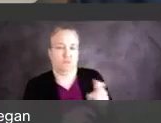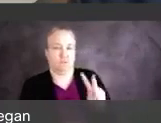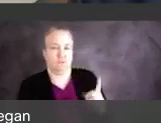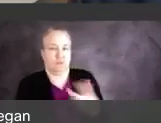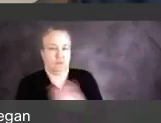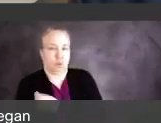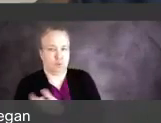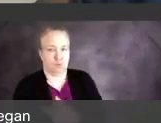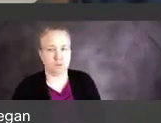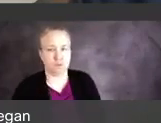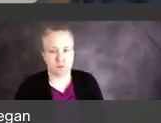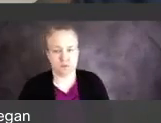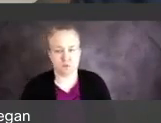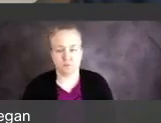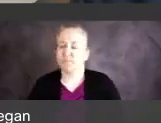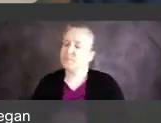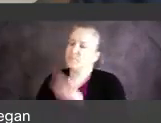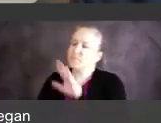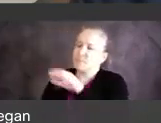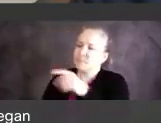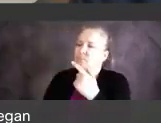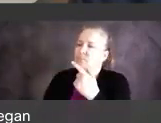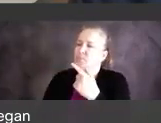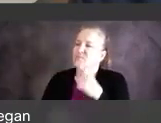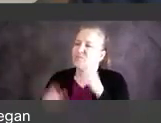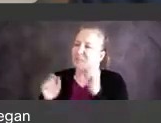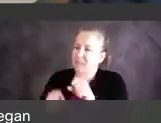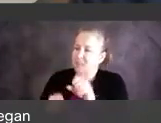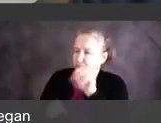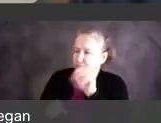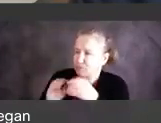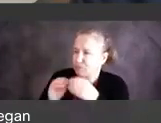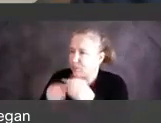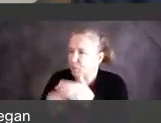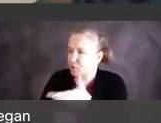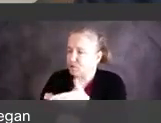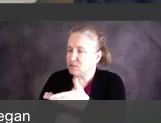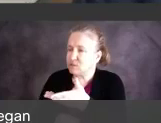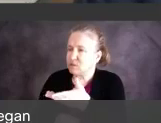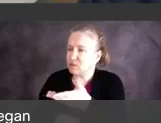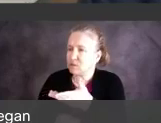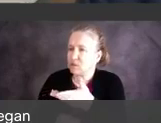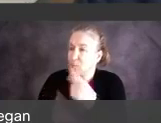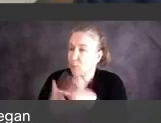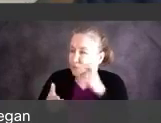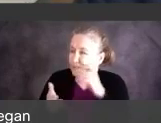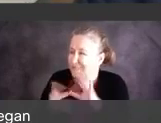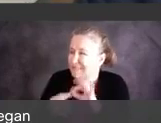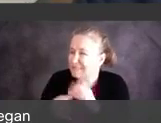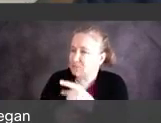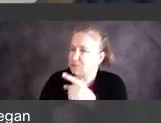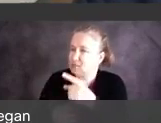[Reporter] Would you be able to put any numbers to some of those items that you just spoke of, such as